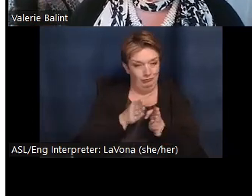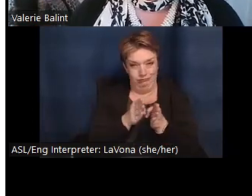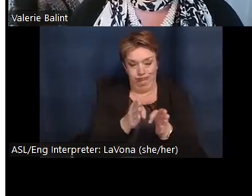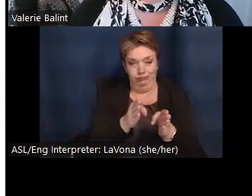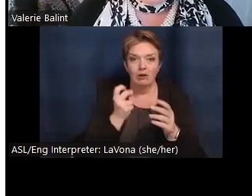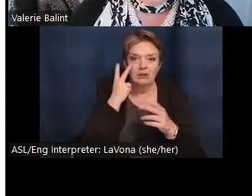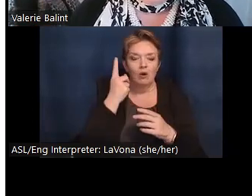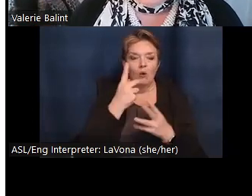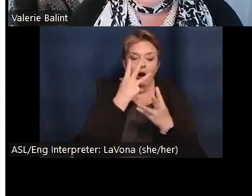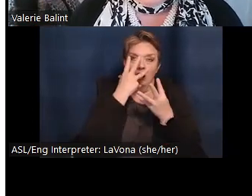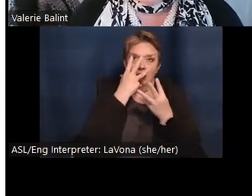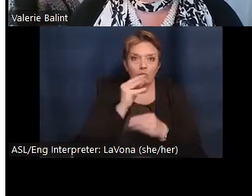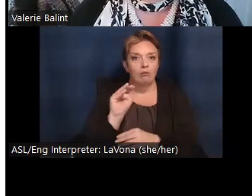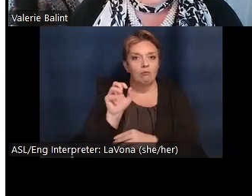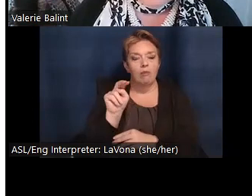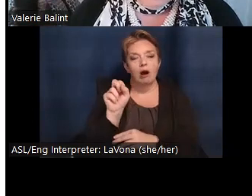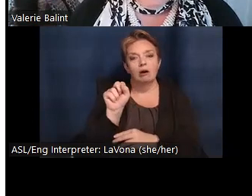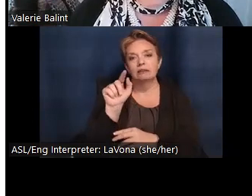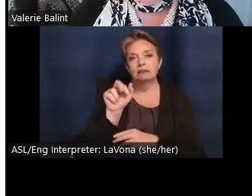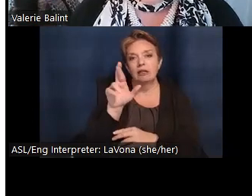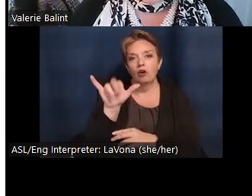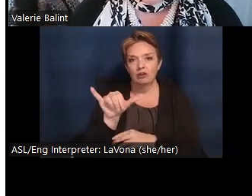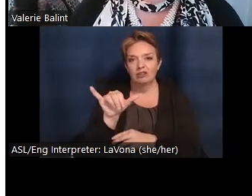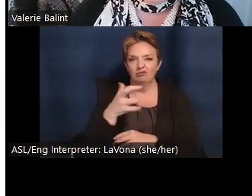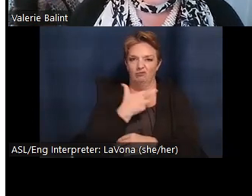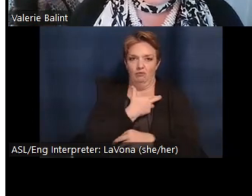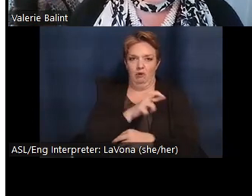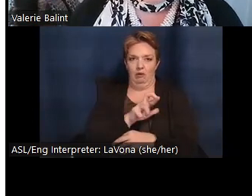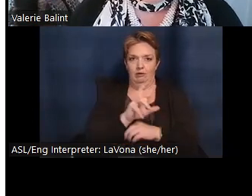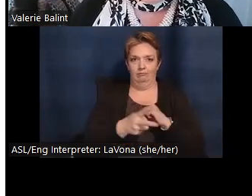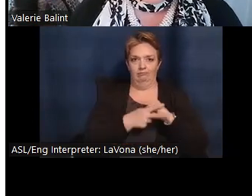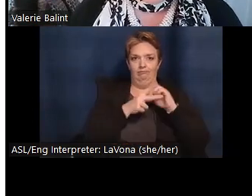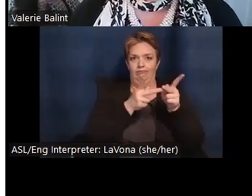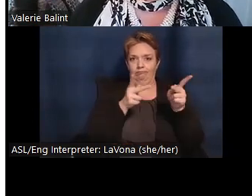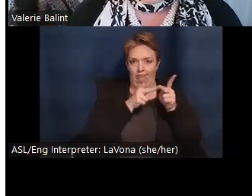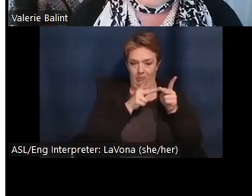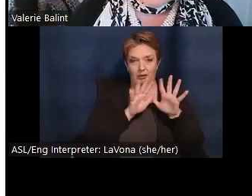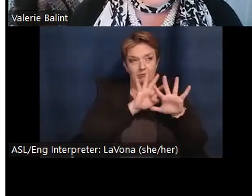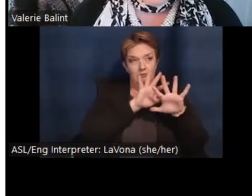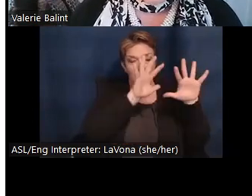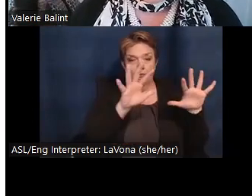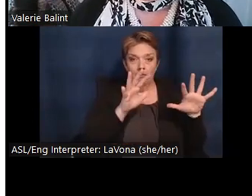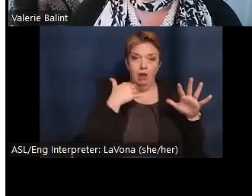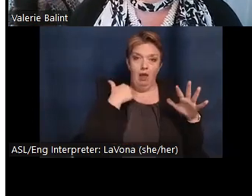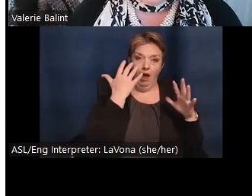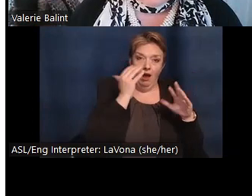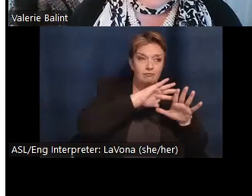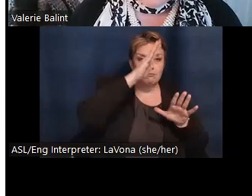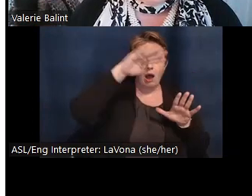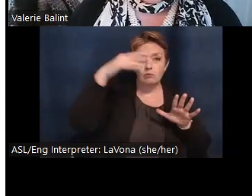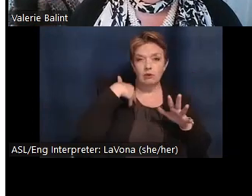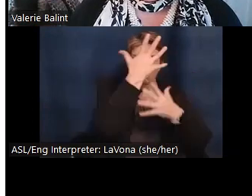The journey in is beautiful, marked with remarkable cliff formations, tree-covered mountains, and the winding river,